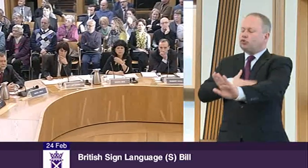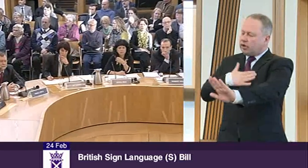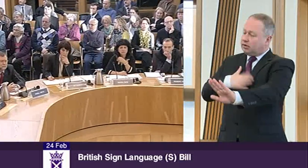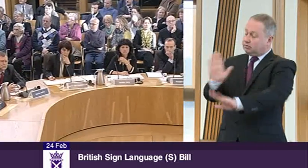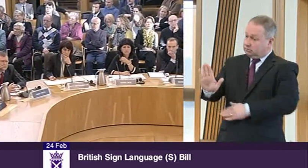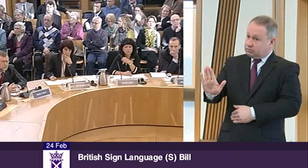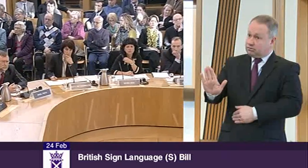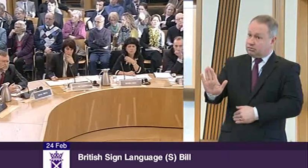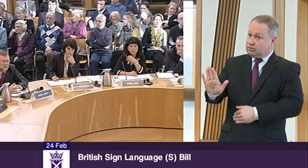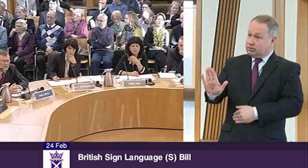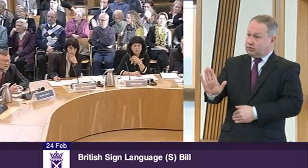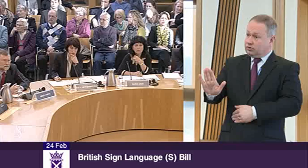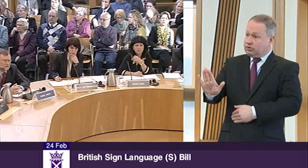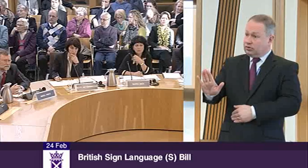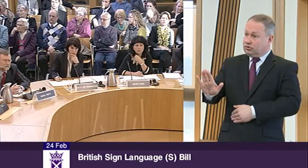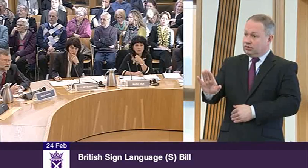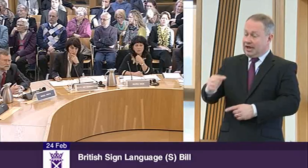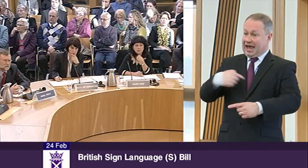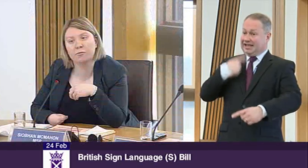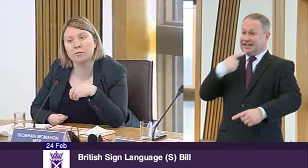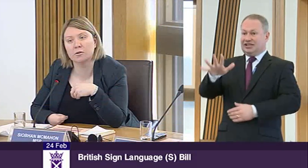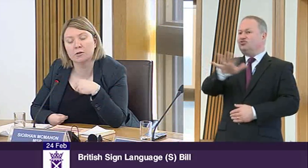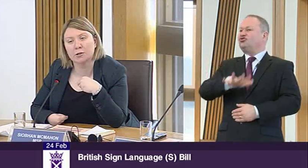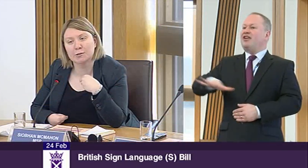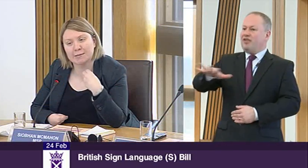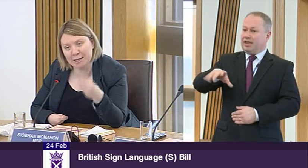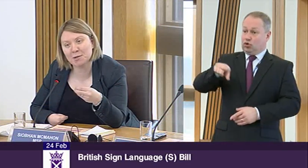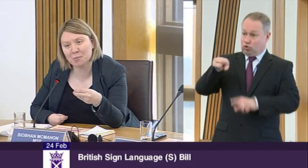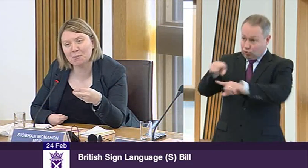Siobhan McMahon: I am sorry, but you added the word “generally” to what I said. It